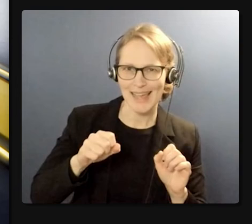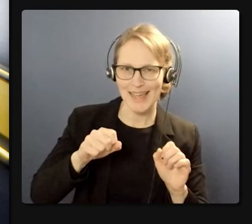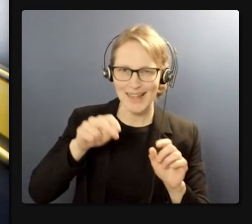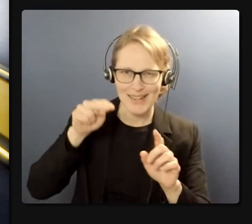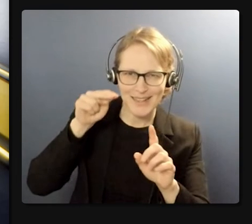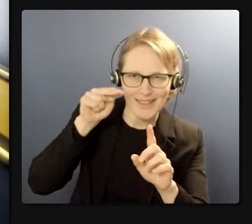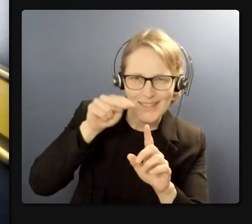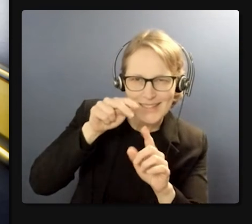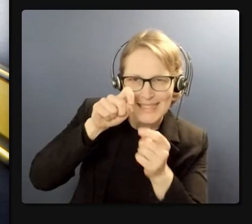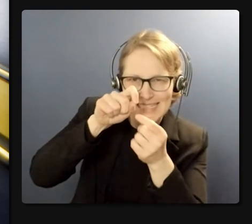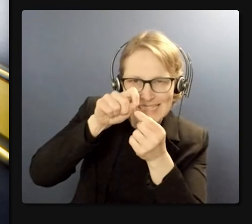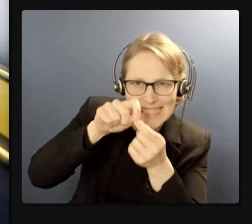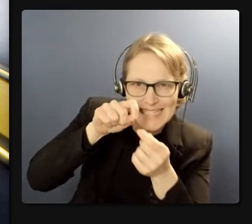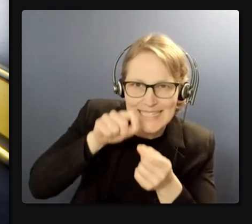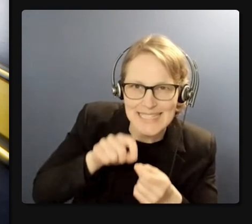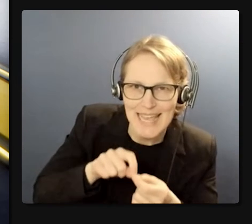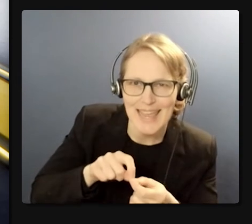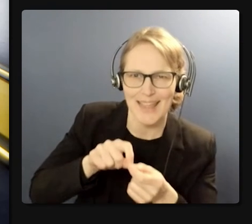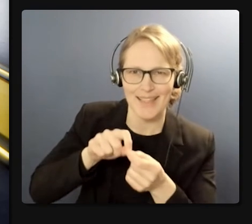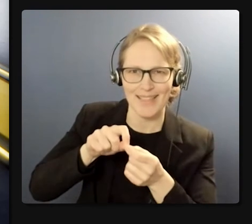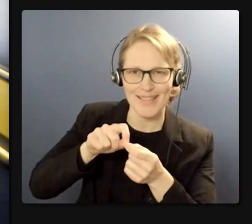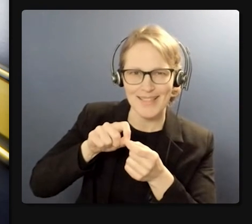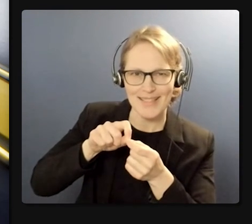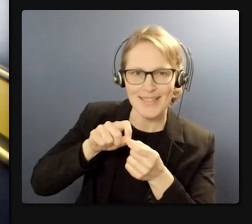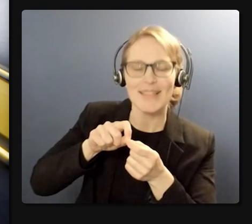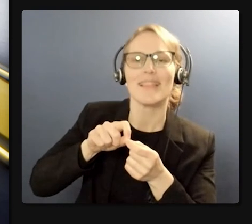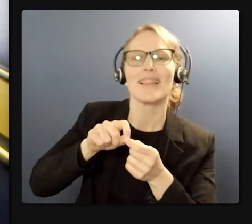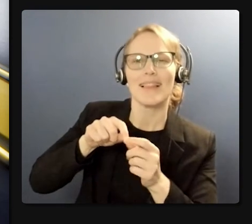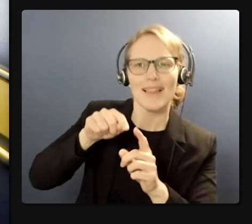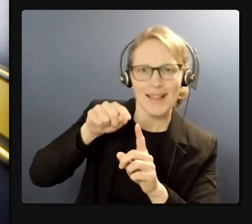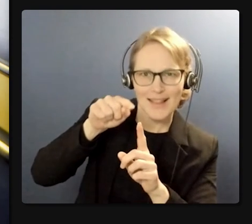But we can also scrutinize all the details in more detail.